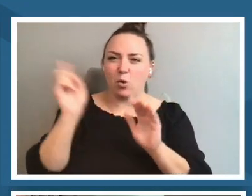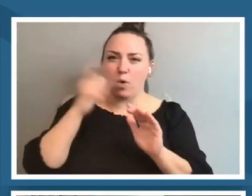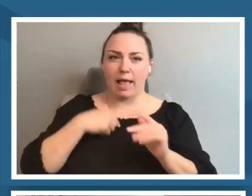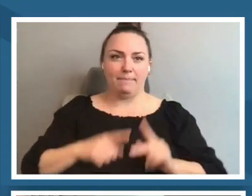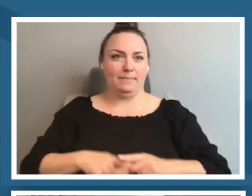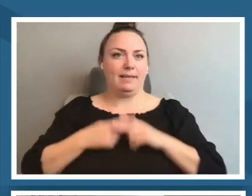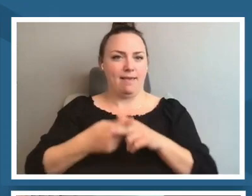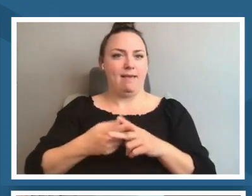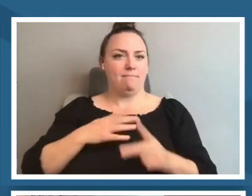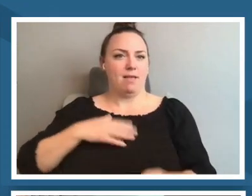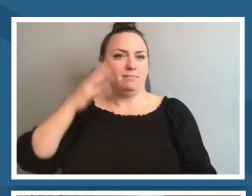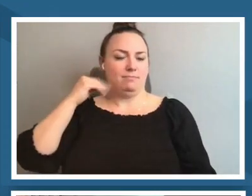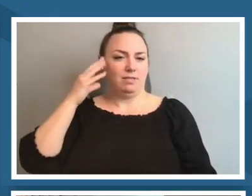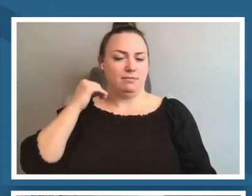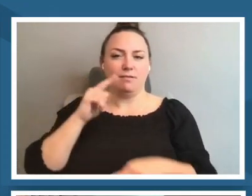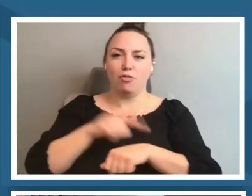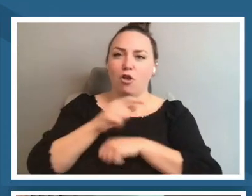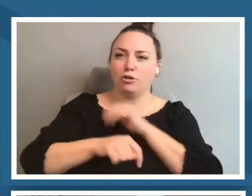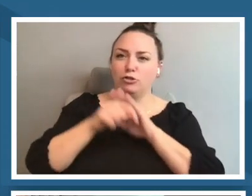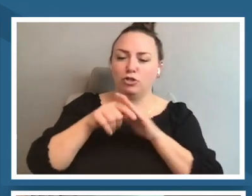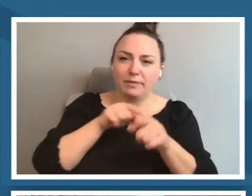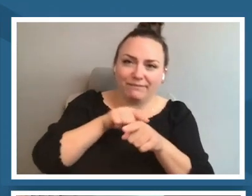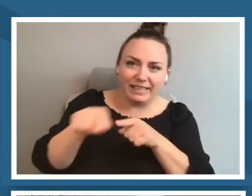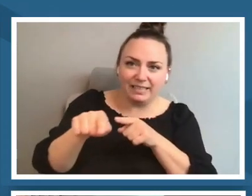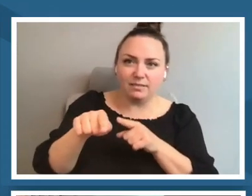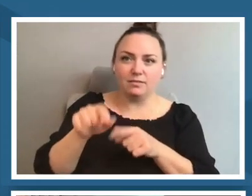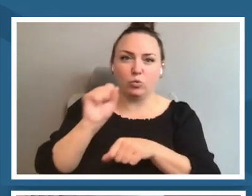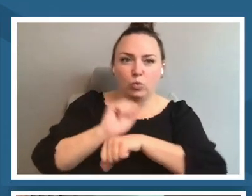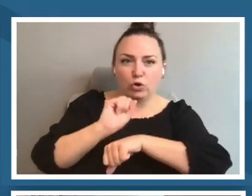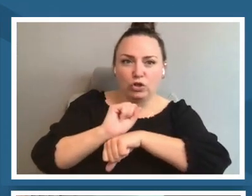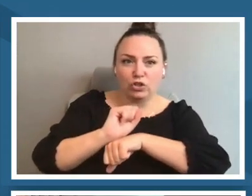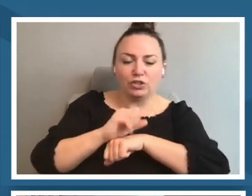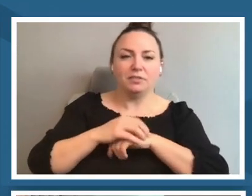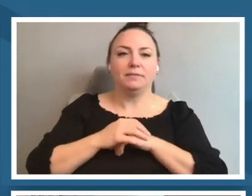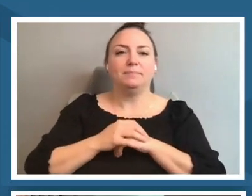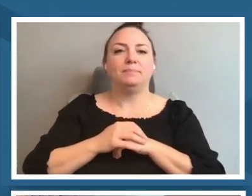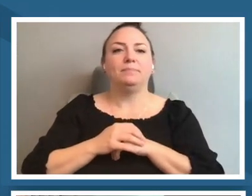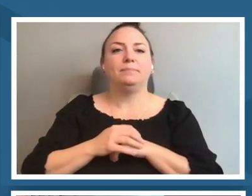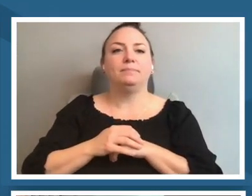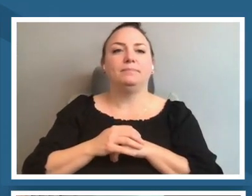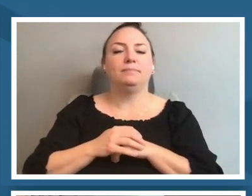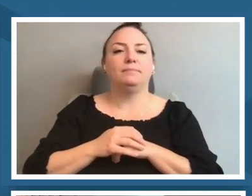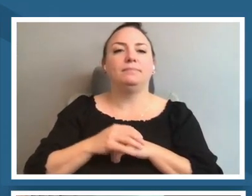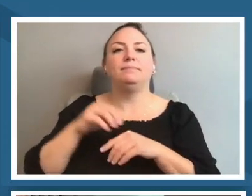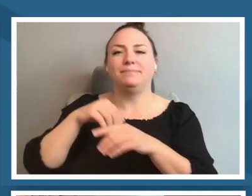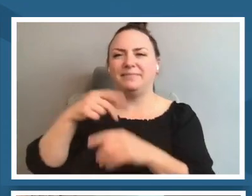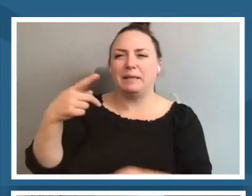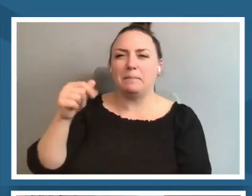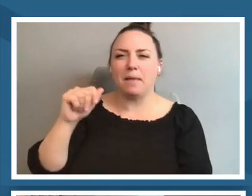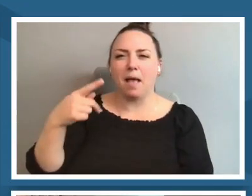long-term field work as a cultural anthropologist is in the prairie delta of papua new